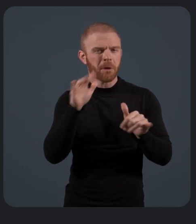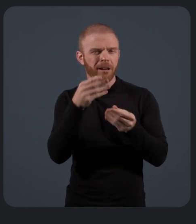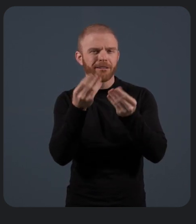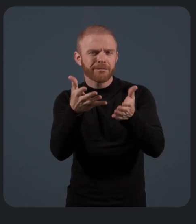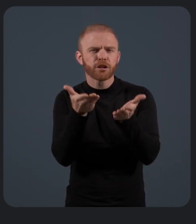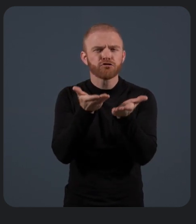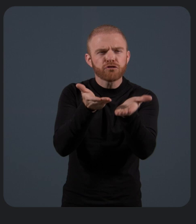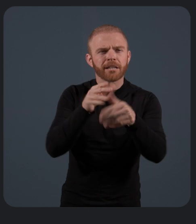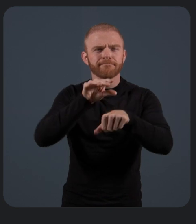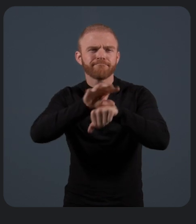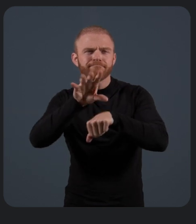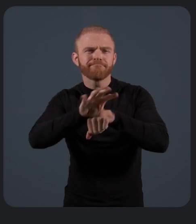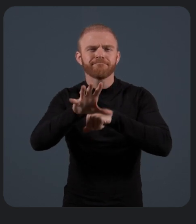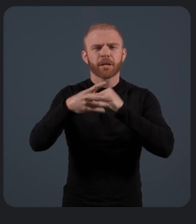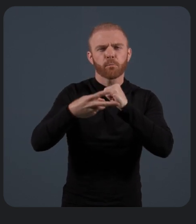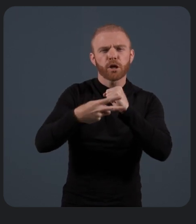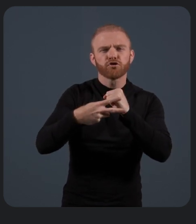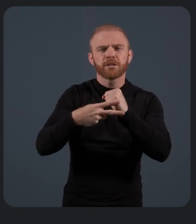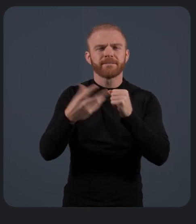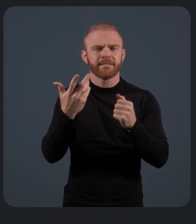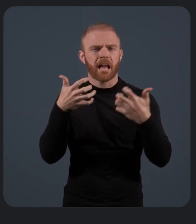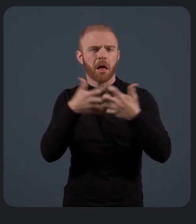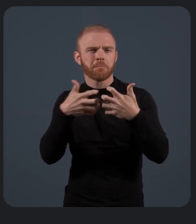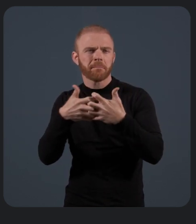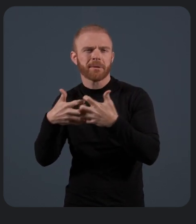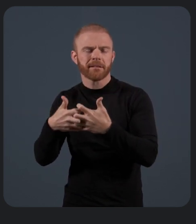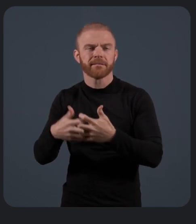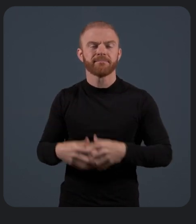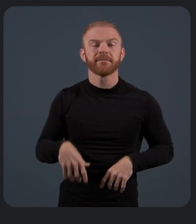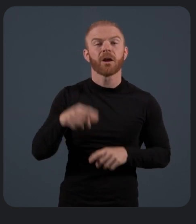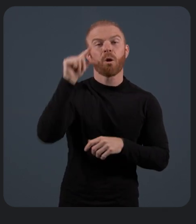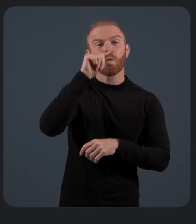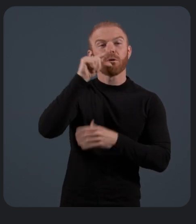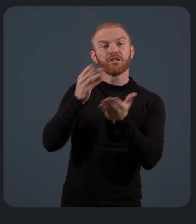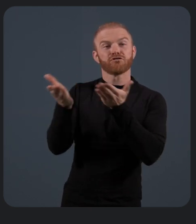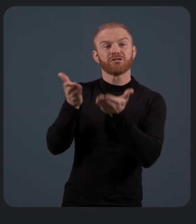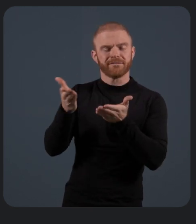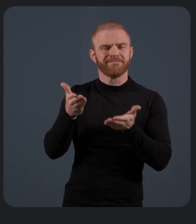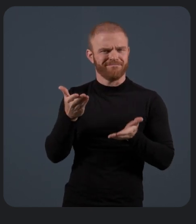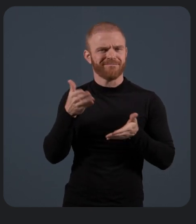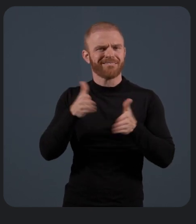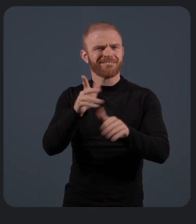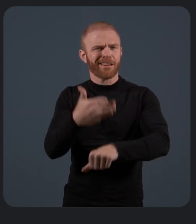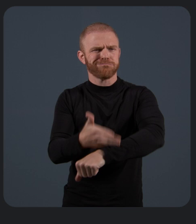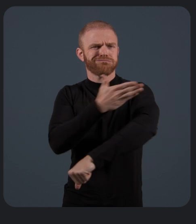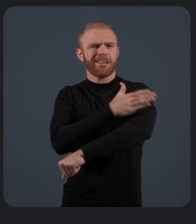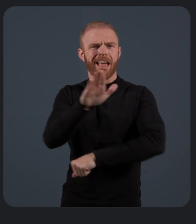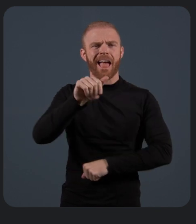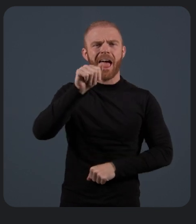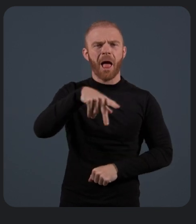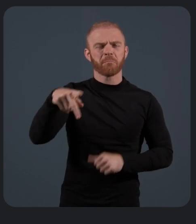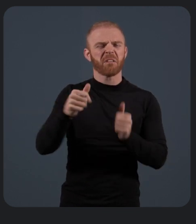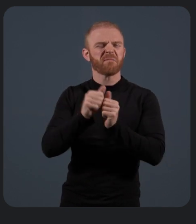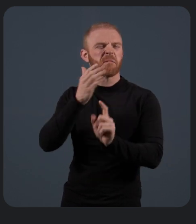while preserving compatibility. Google services lets you enhance your application with the best of Google.